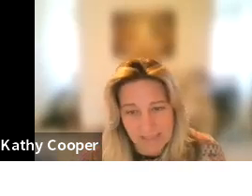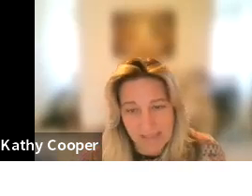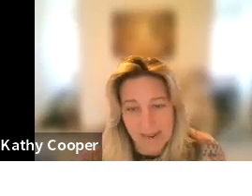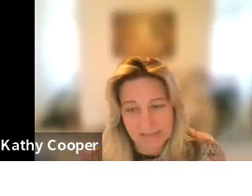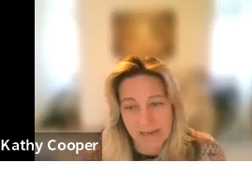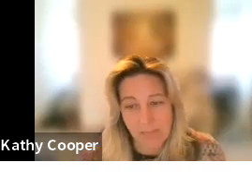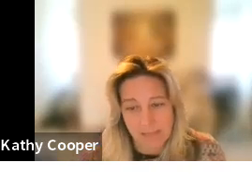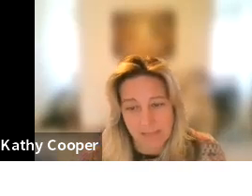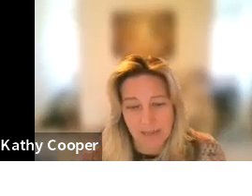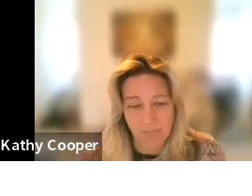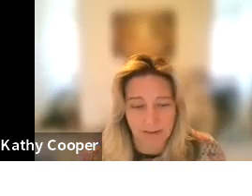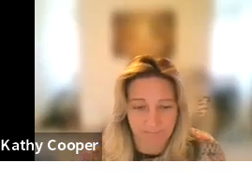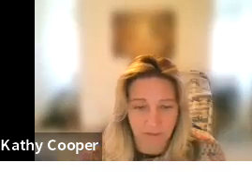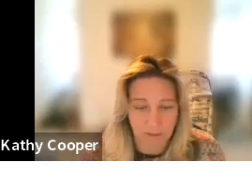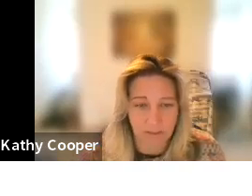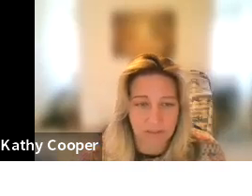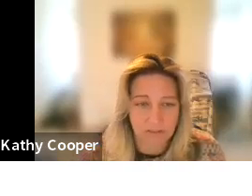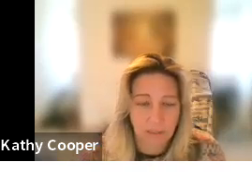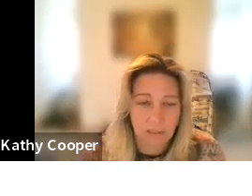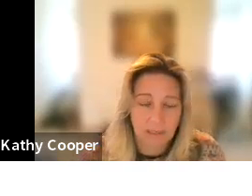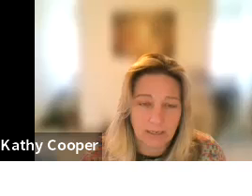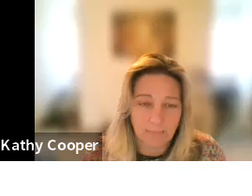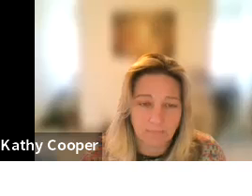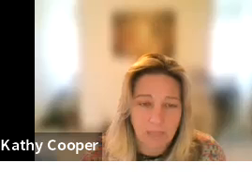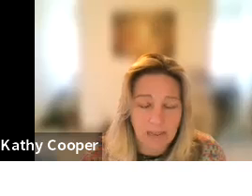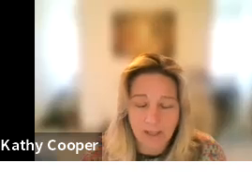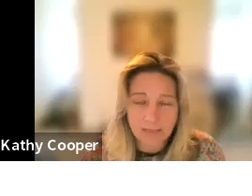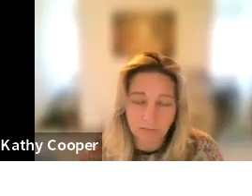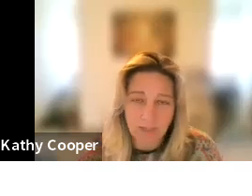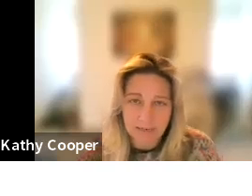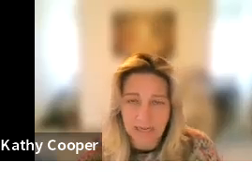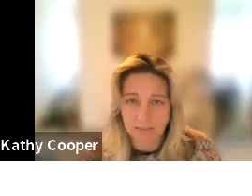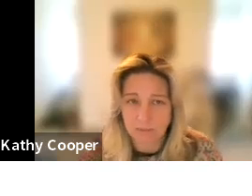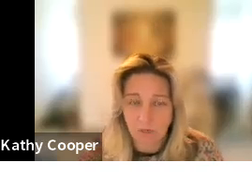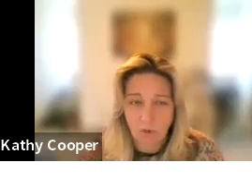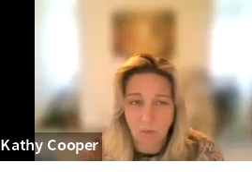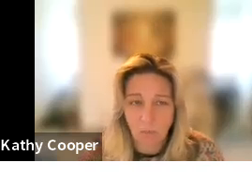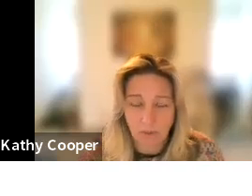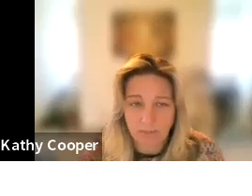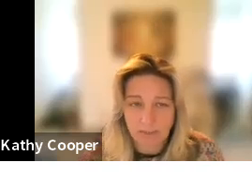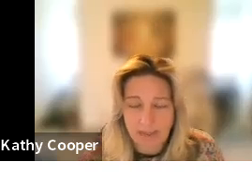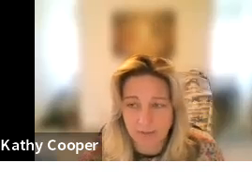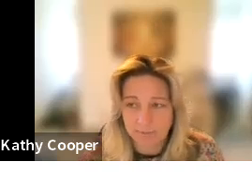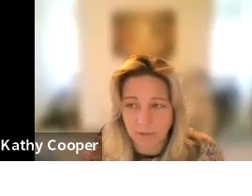Setting same building public or private institution, settings on the grounds of or adjacent to public institution. So settings in the same buildings as a public or private institution, settings on the grounds of, or adjacent to public institution and settings that have qualities that isolate medicaid beneficiaries. And setting that have qualities that isolate Medicaid beneficiaries.